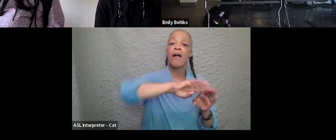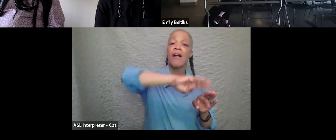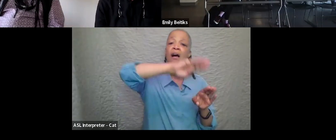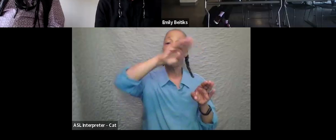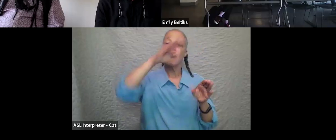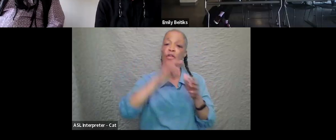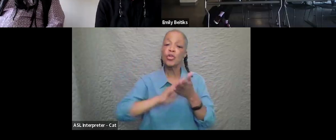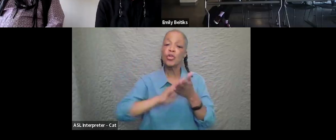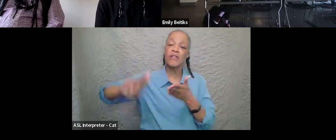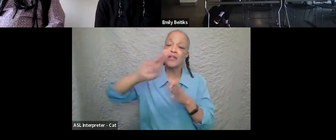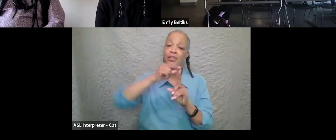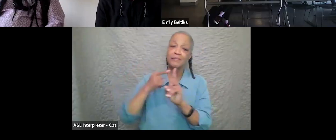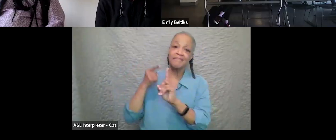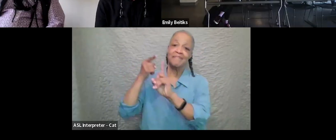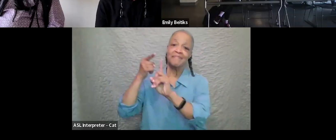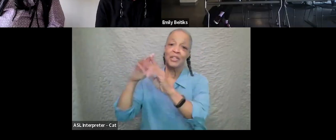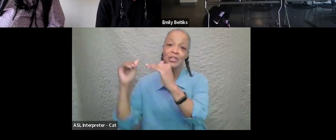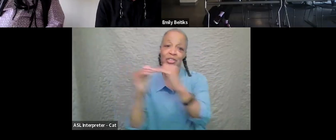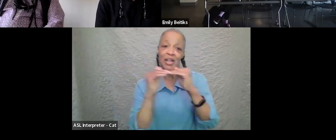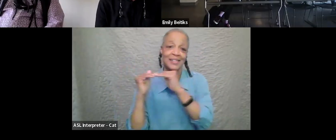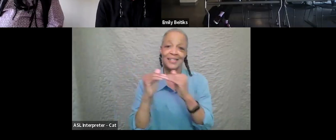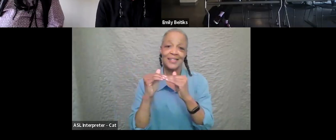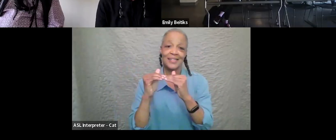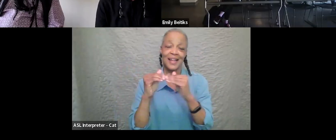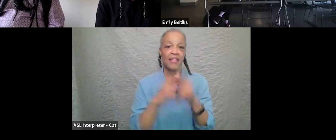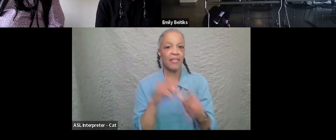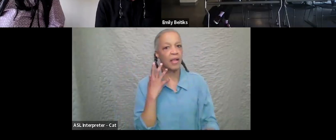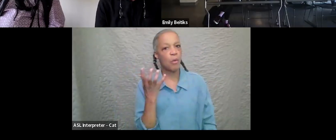and then they come out of it thinking, "Wow, what a chump I was."